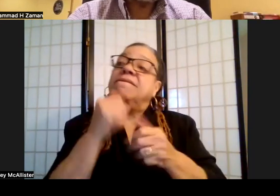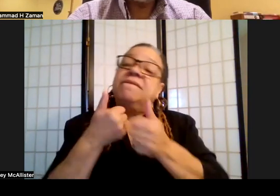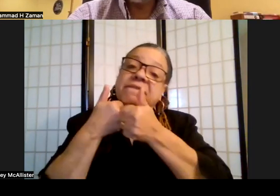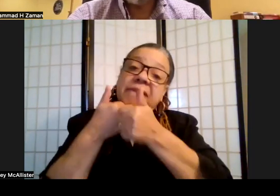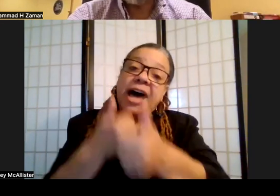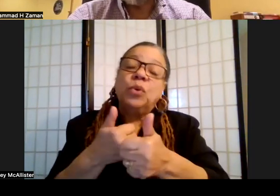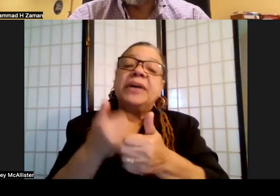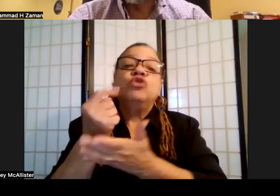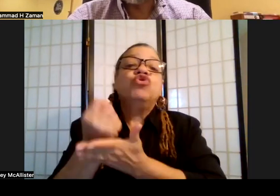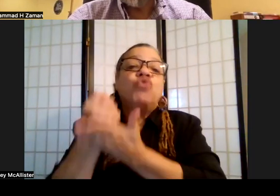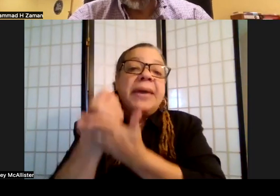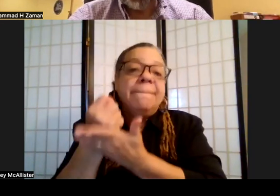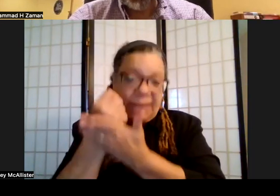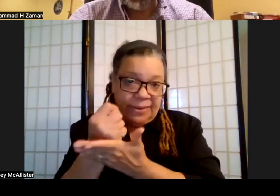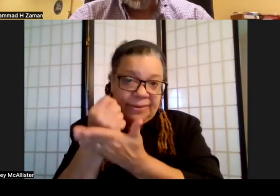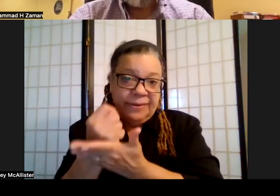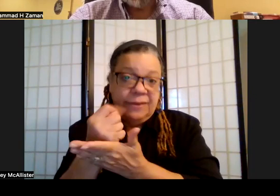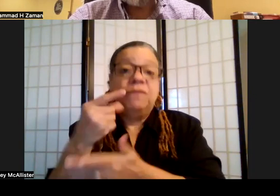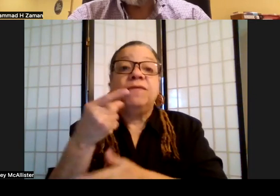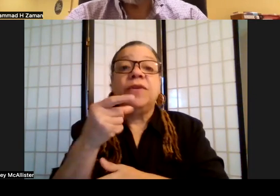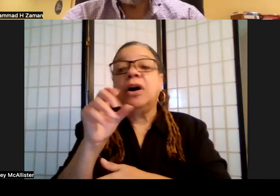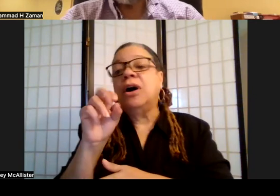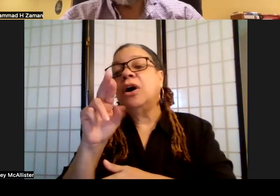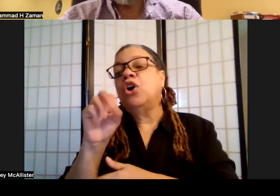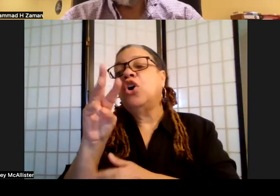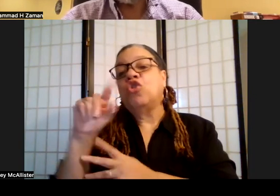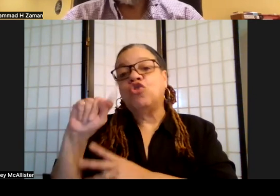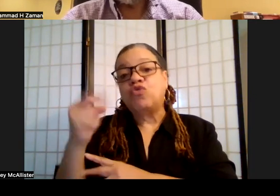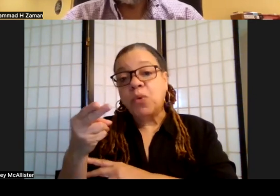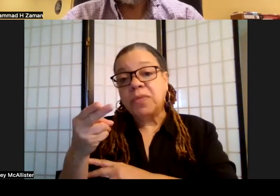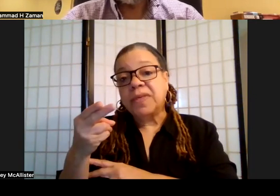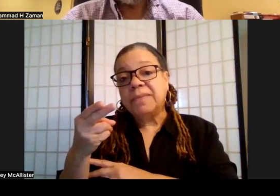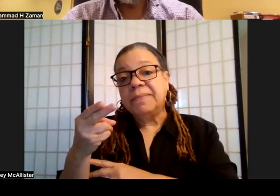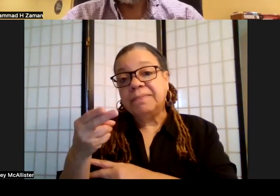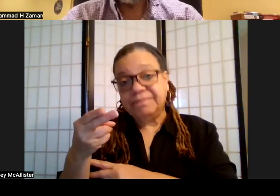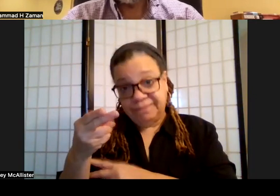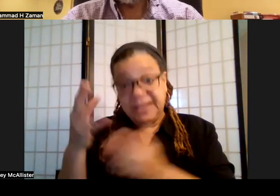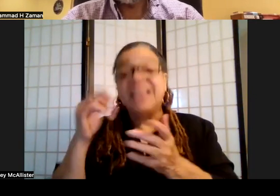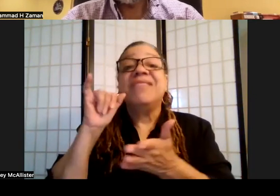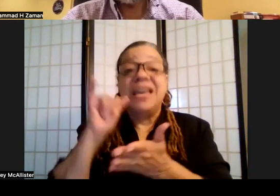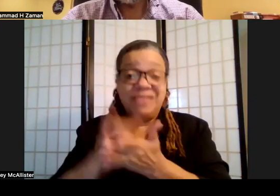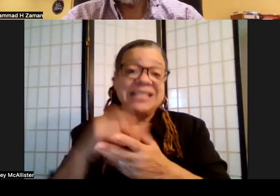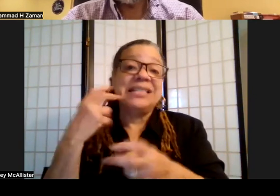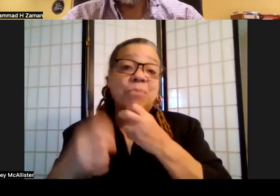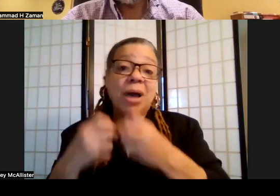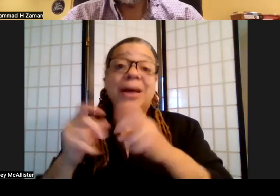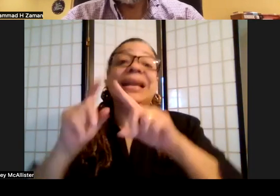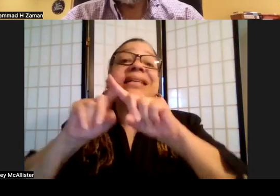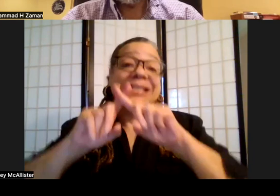[when] we're using it for growth promotion? And that's where the problem comes from. Sure, sure. And that's a whole different issue than actual--